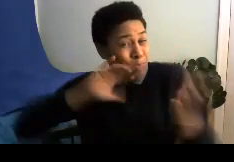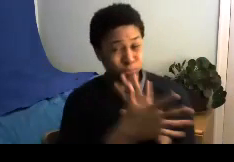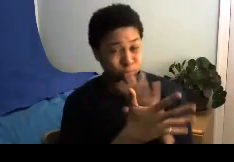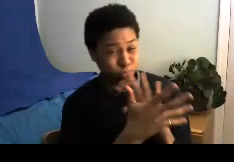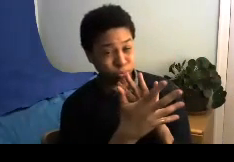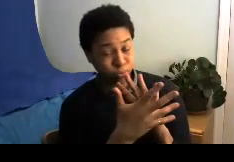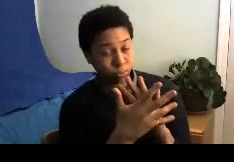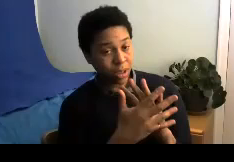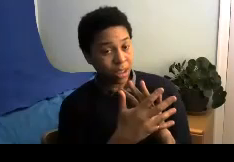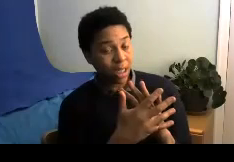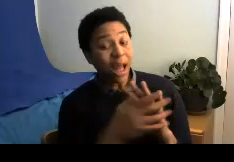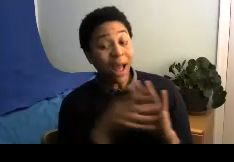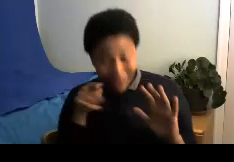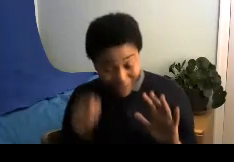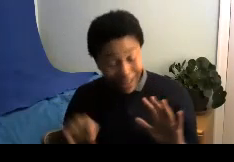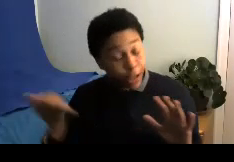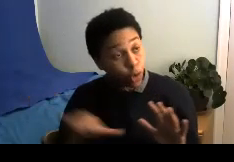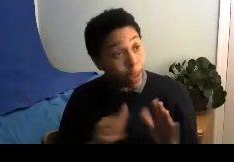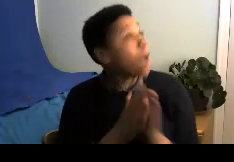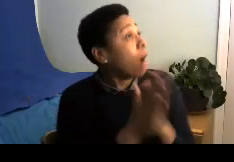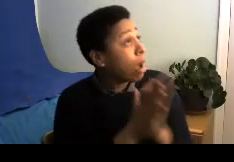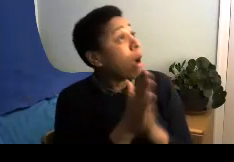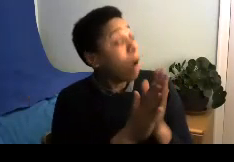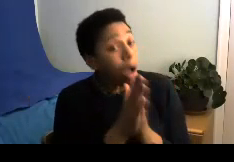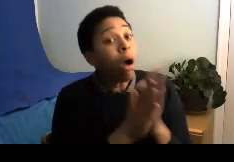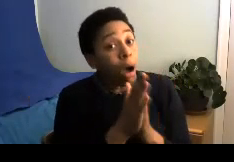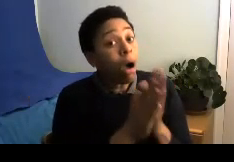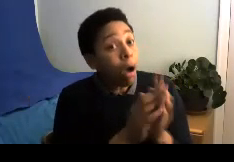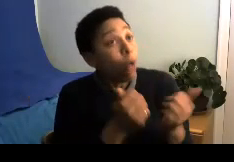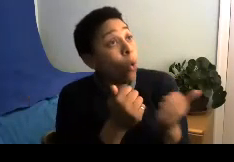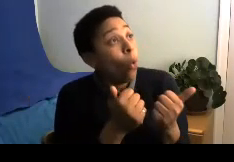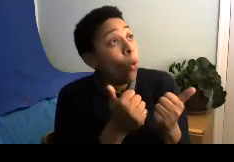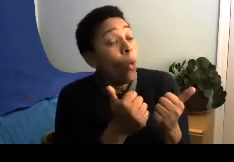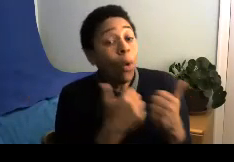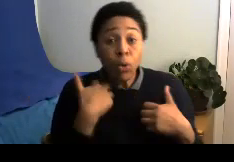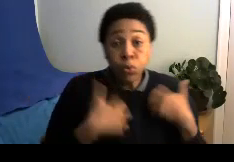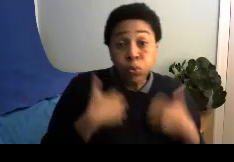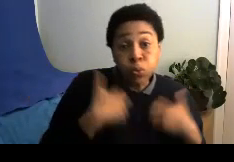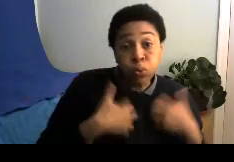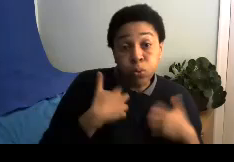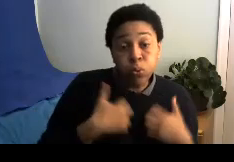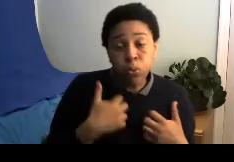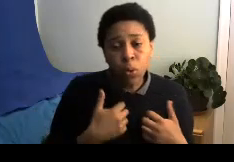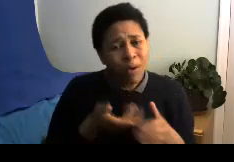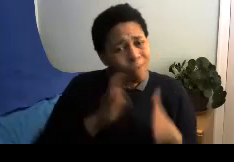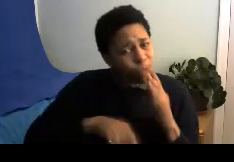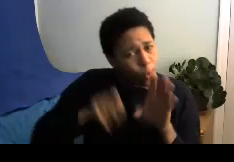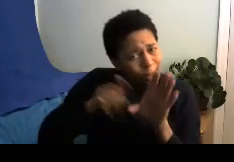om really quite a young age. nd that's a remarkable, it was r markable. I mean, you sort f know, I'm going to reject the